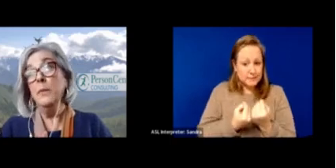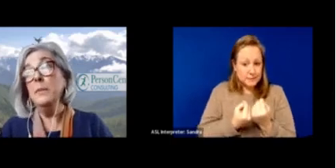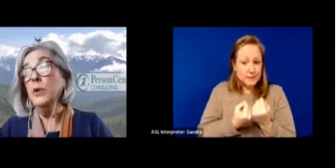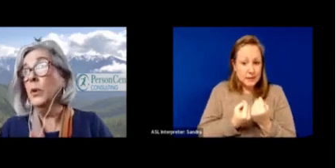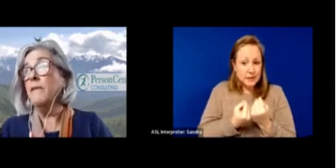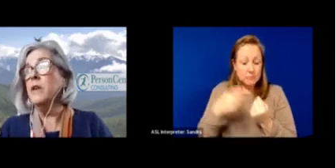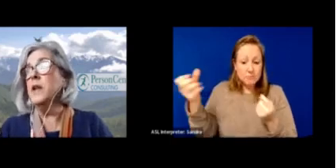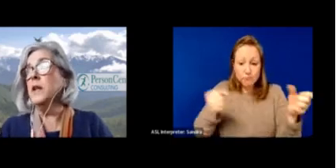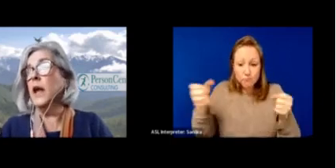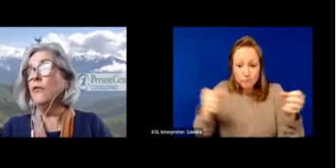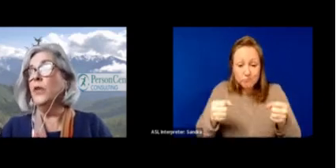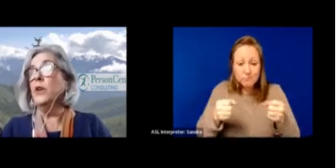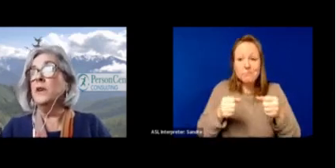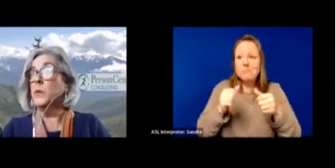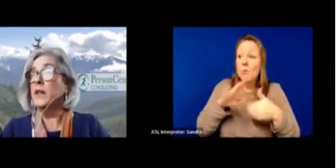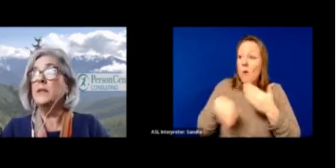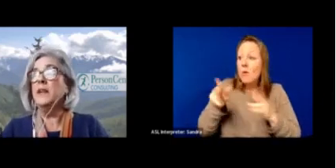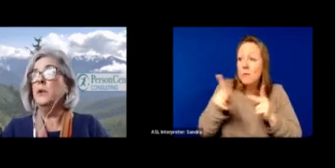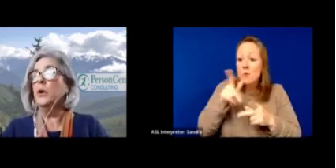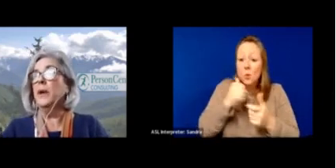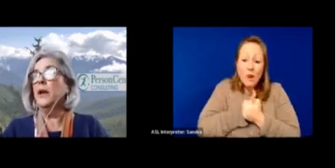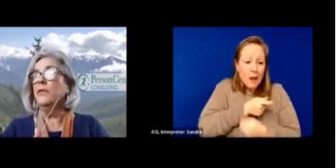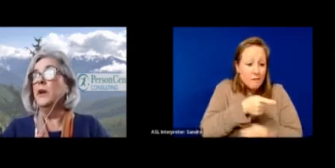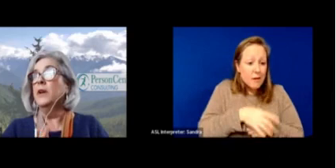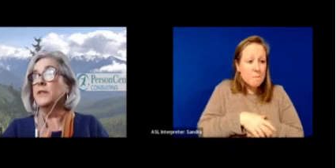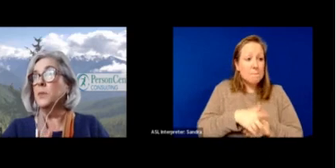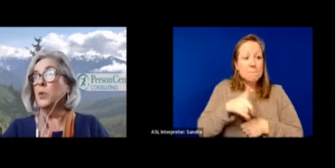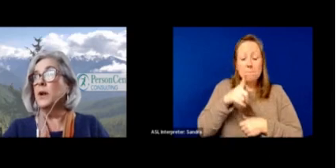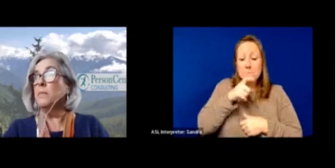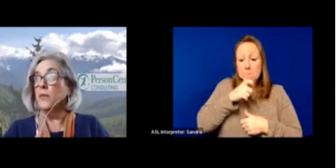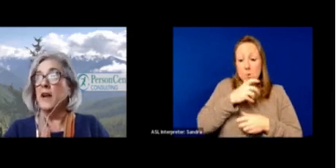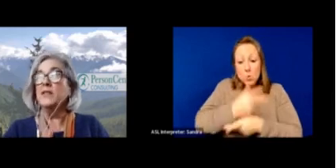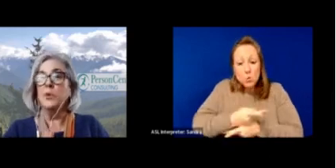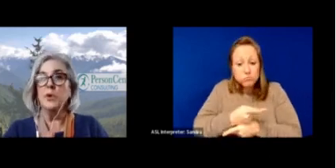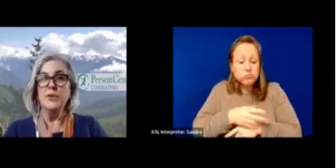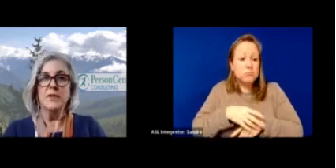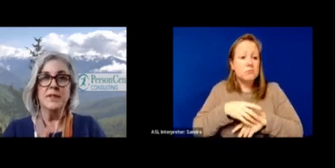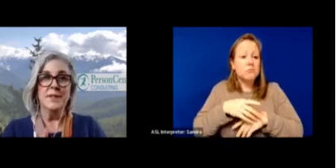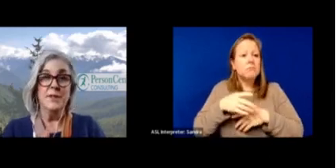of the people who love them and care for them, as well as the people who are paid to support provide supportive services to